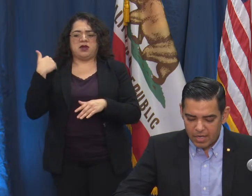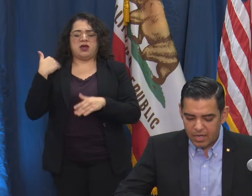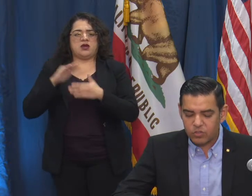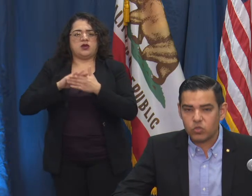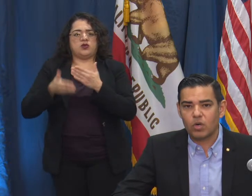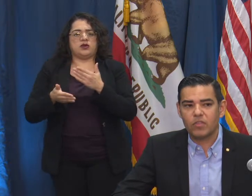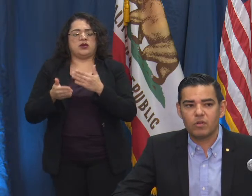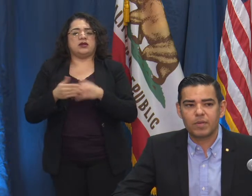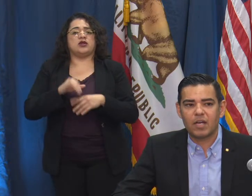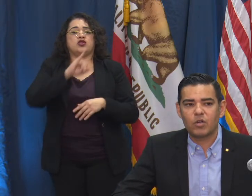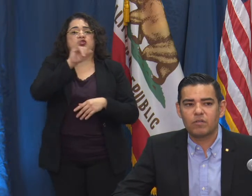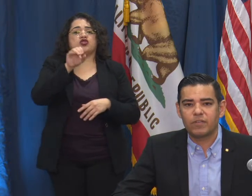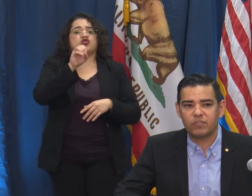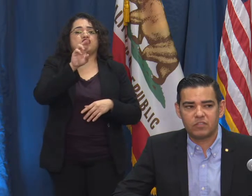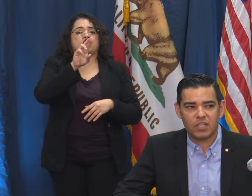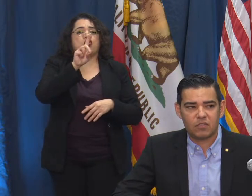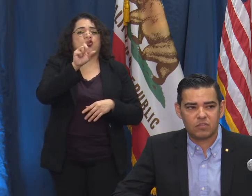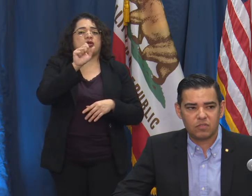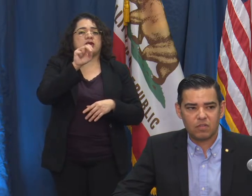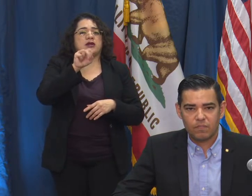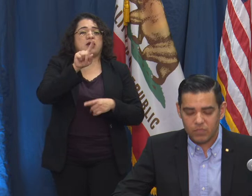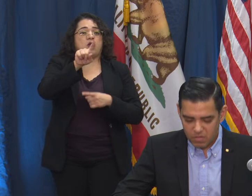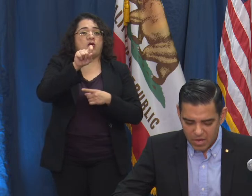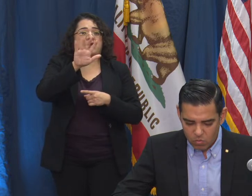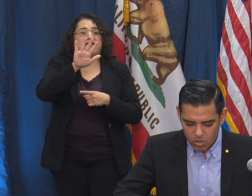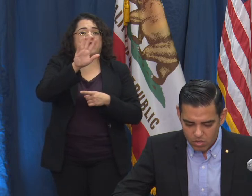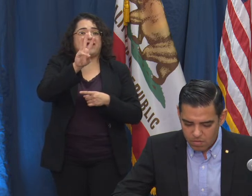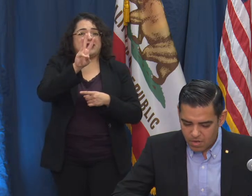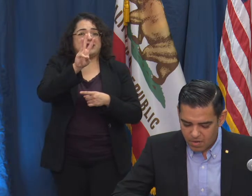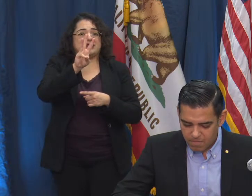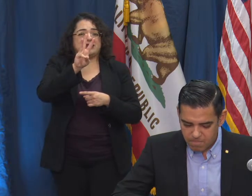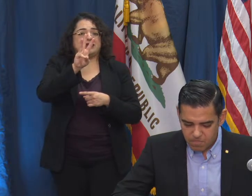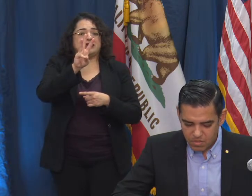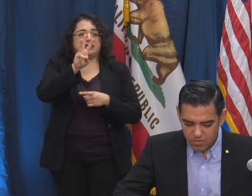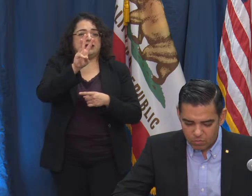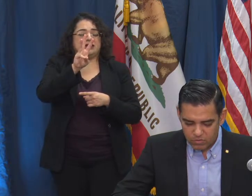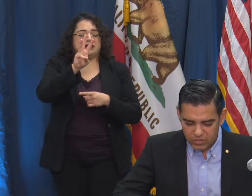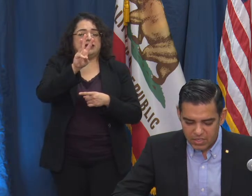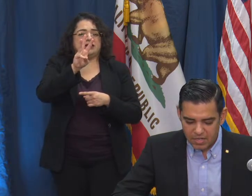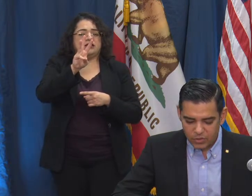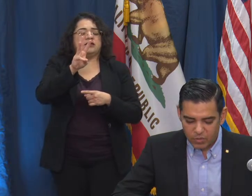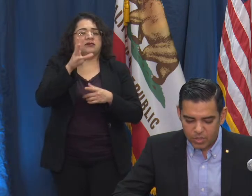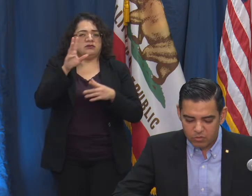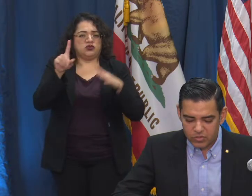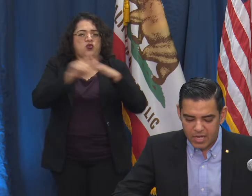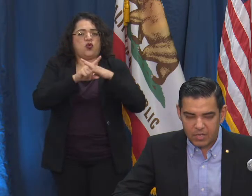Jordan there was about 156 that were seen. At the Cabrillo site it